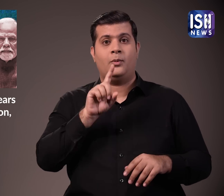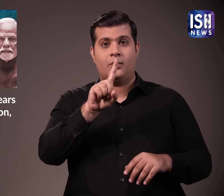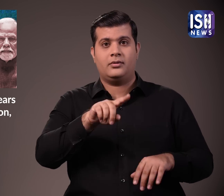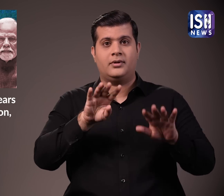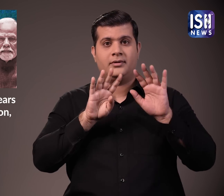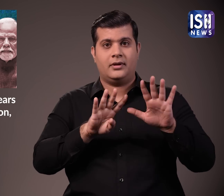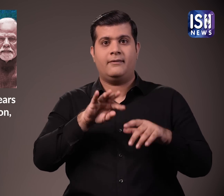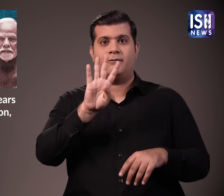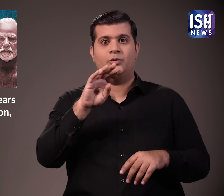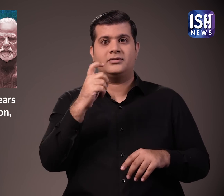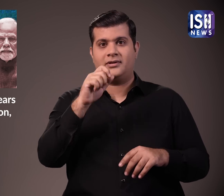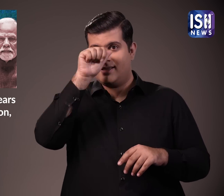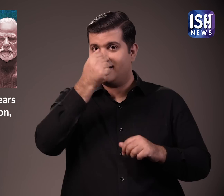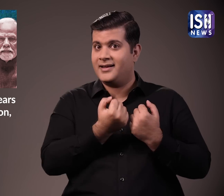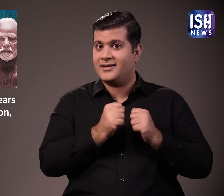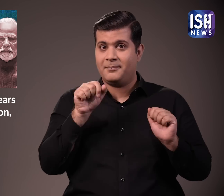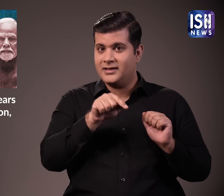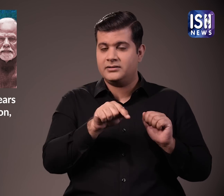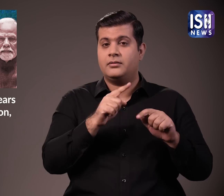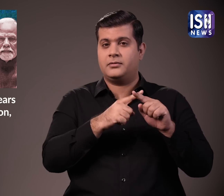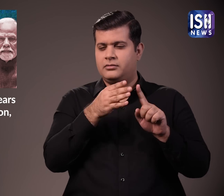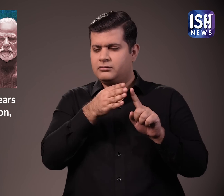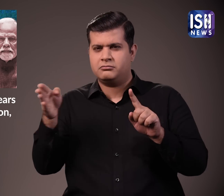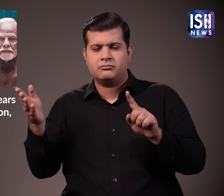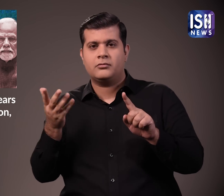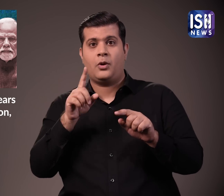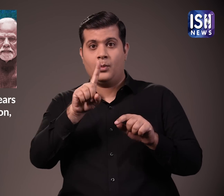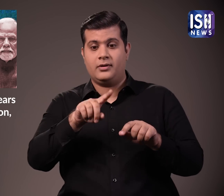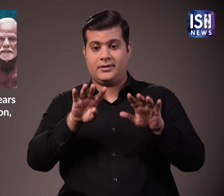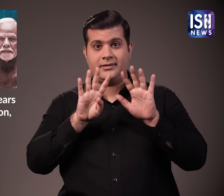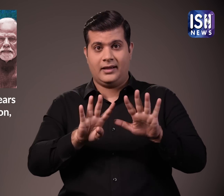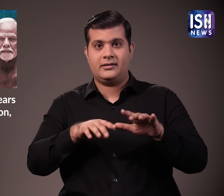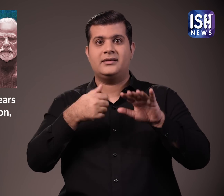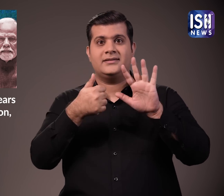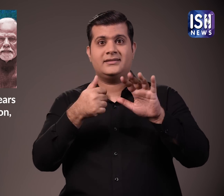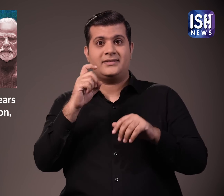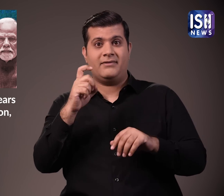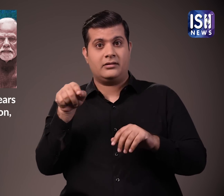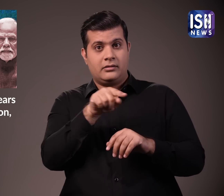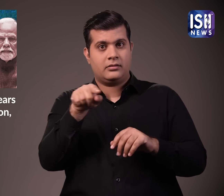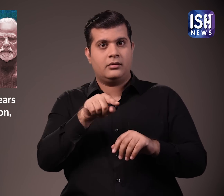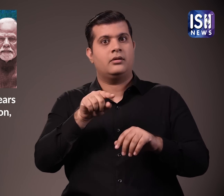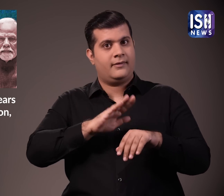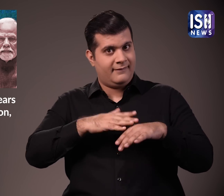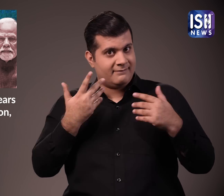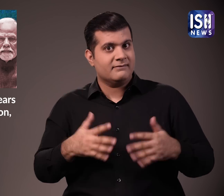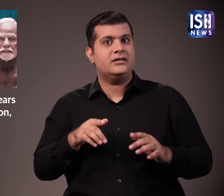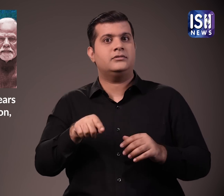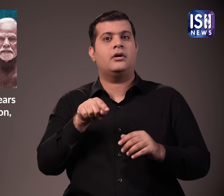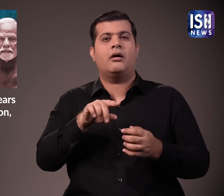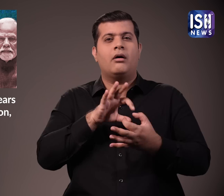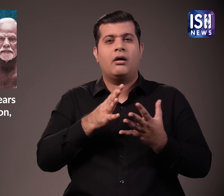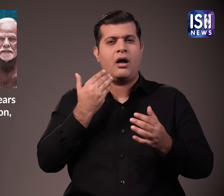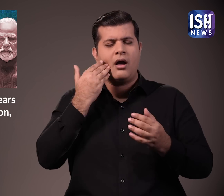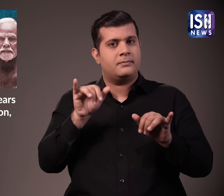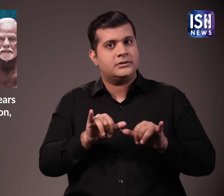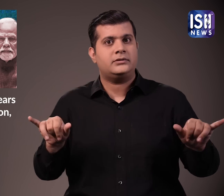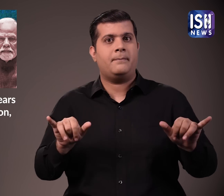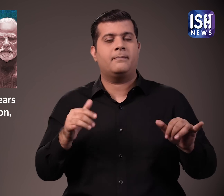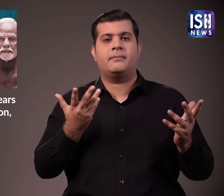Between India's independence in 1947 and 1967, elections were held in this manner only.